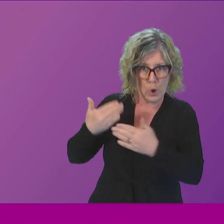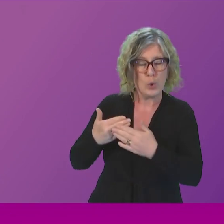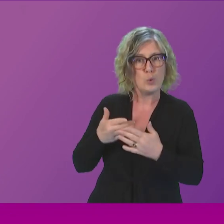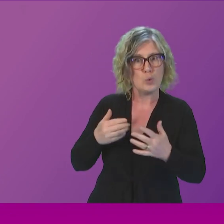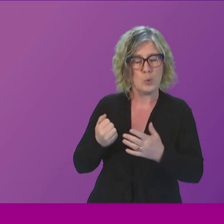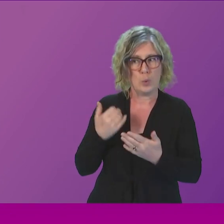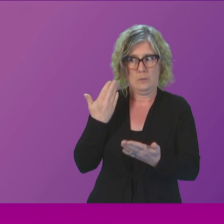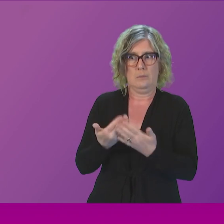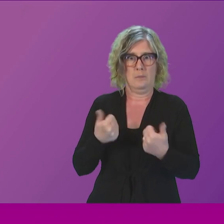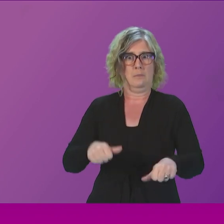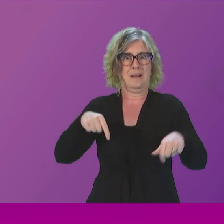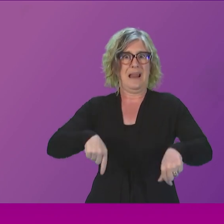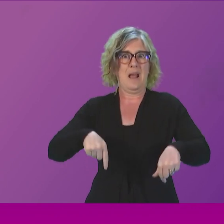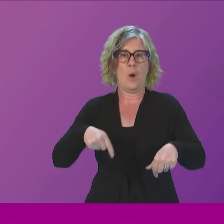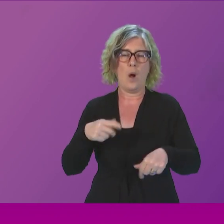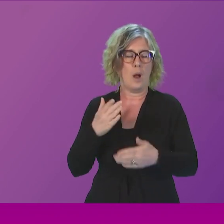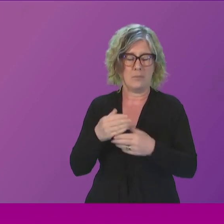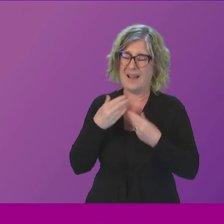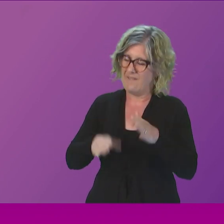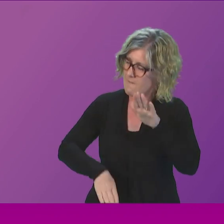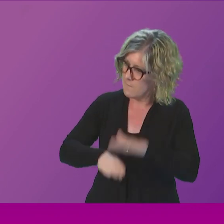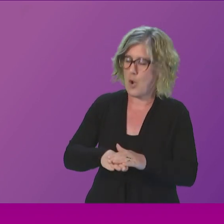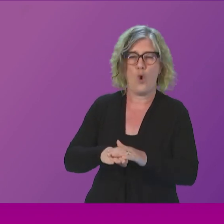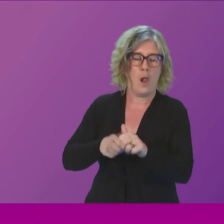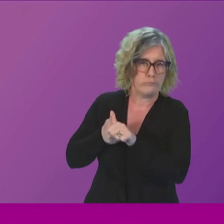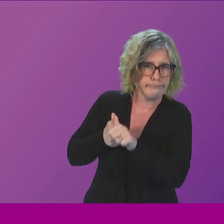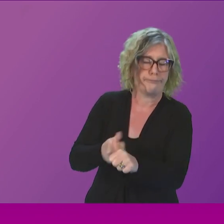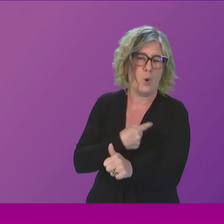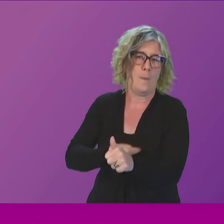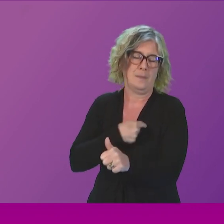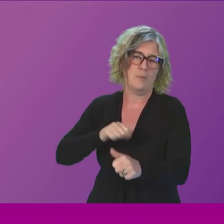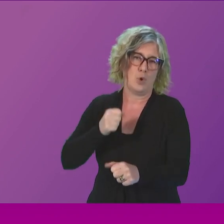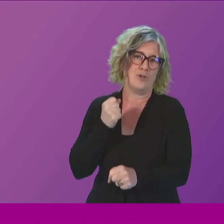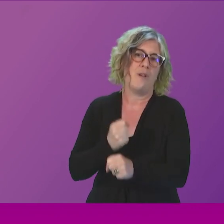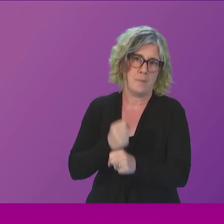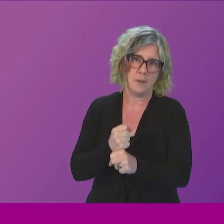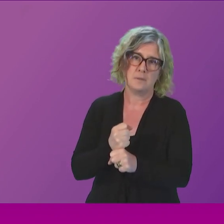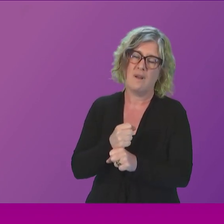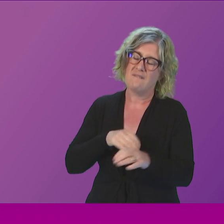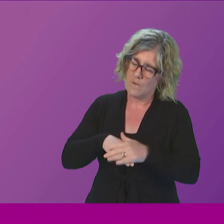She can be absolutely assured of the Scottish Government’s commitment to giving her our full support.